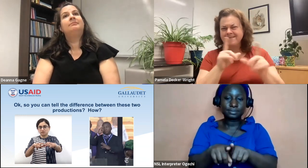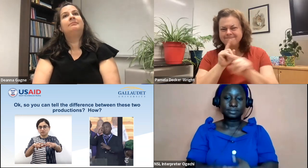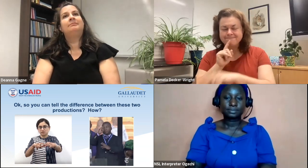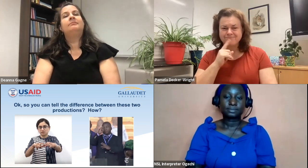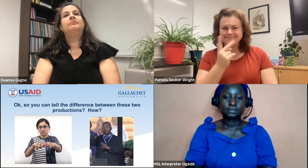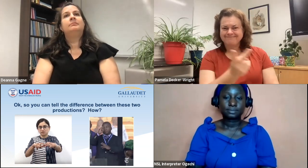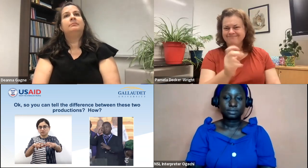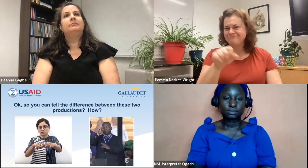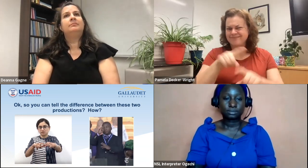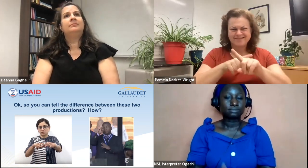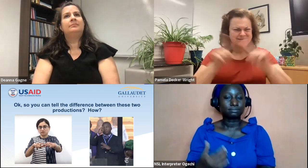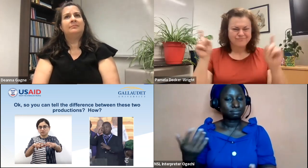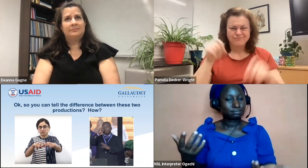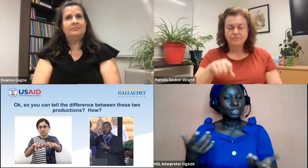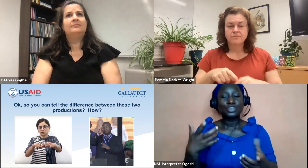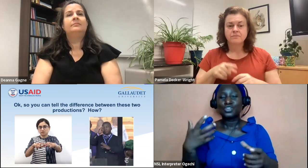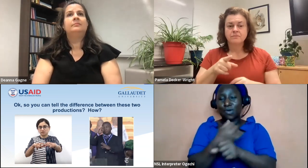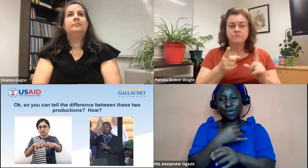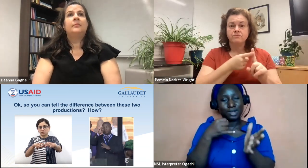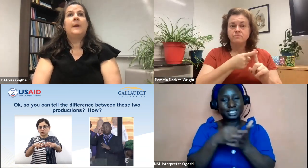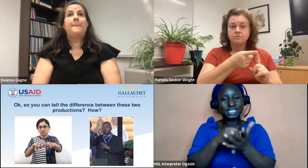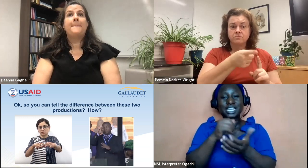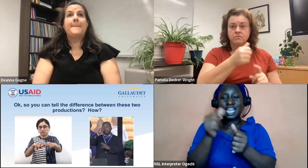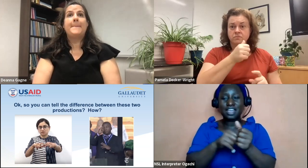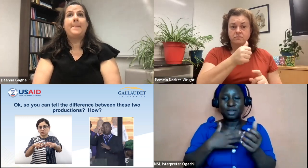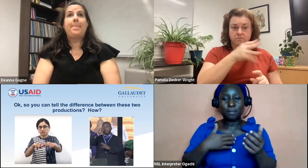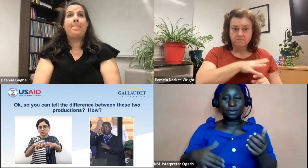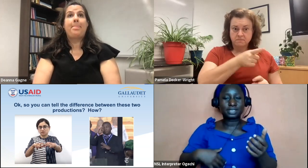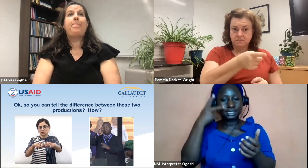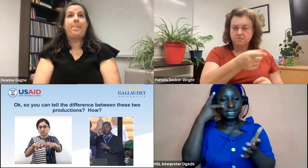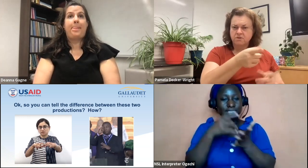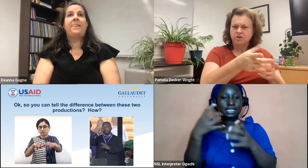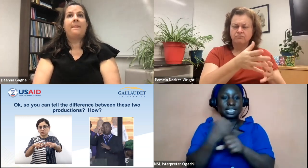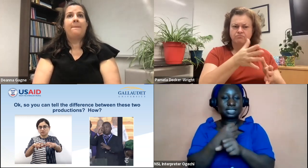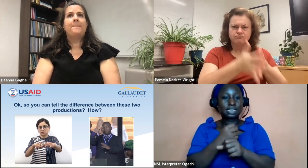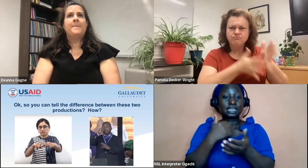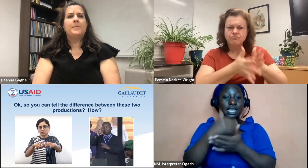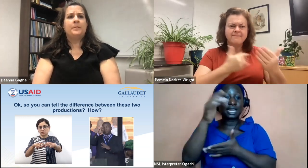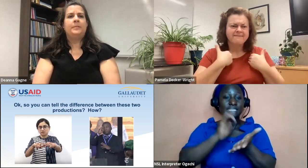So we were comparing them. You've already answered this in the chat completely different examples. The woman